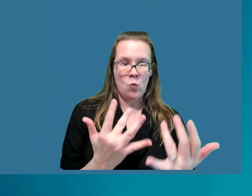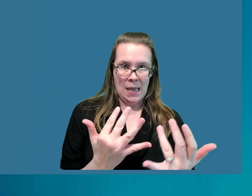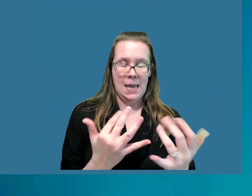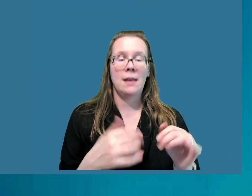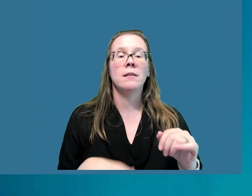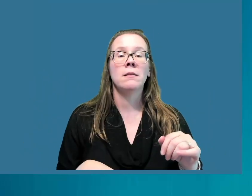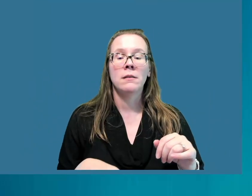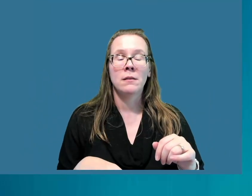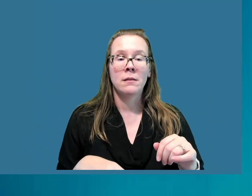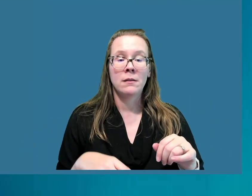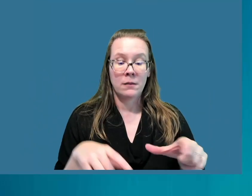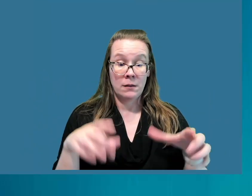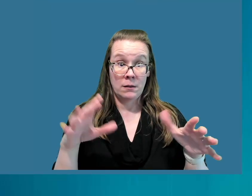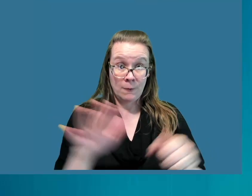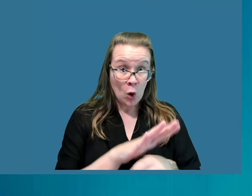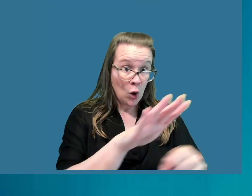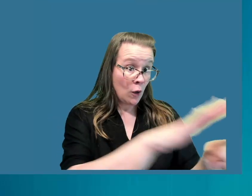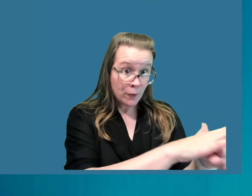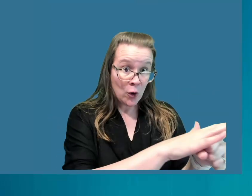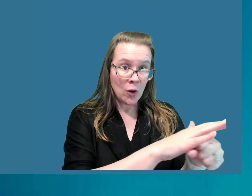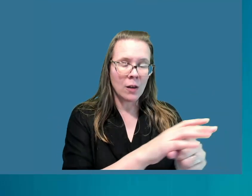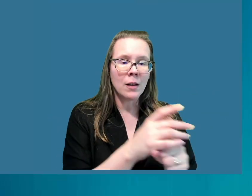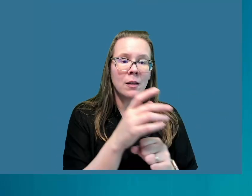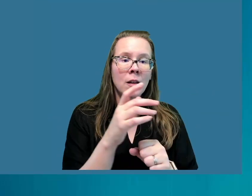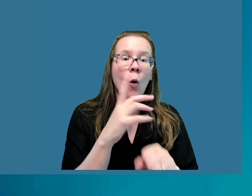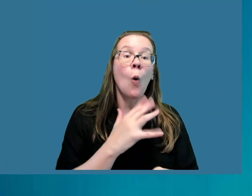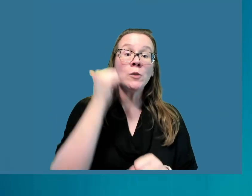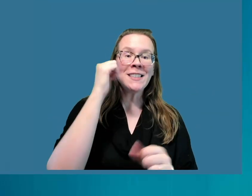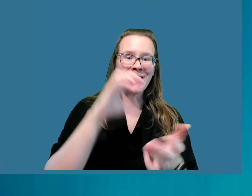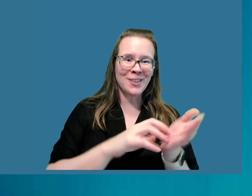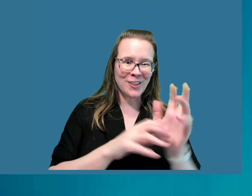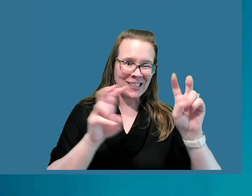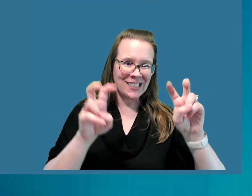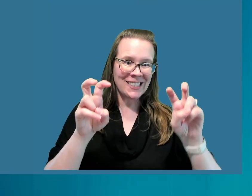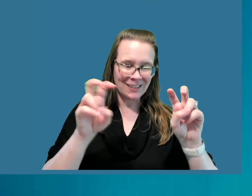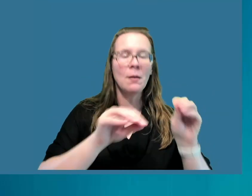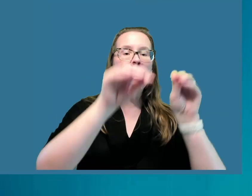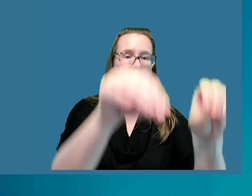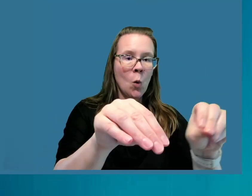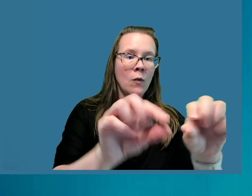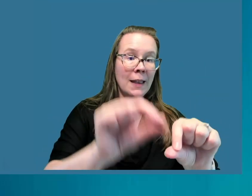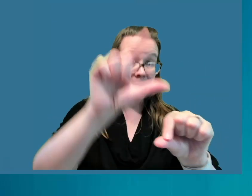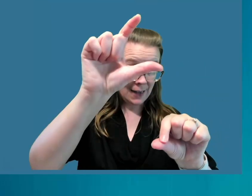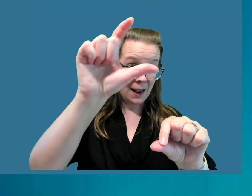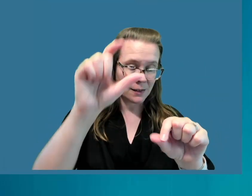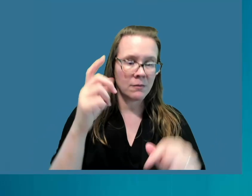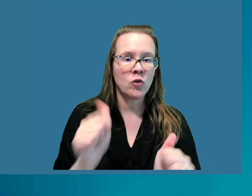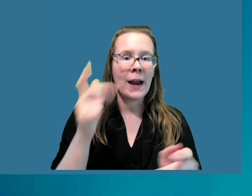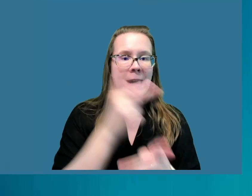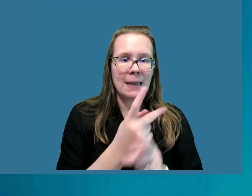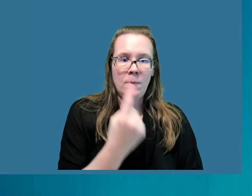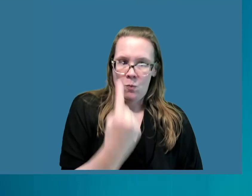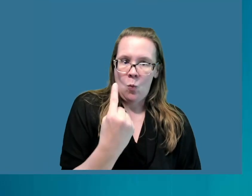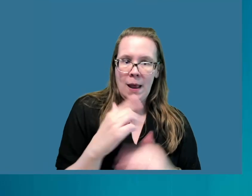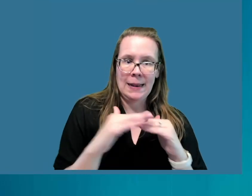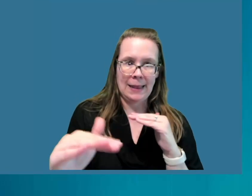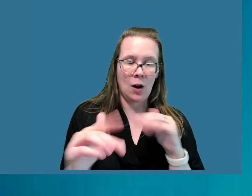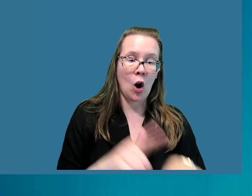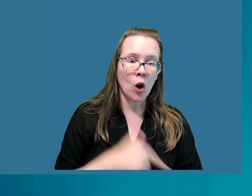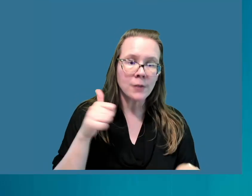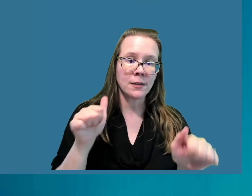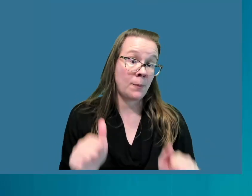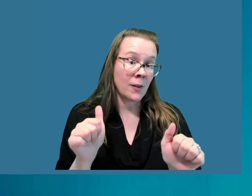bakes, or around like 20 to 30 minutes, to completely cool before I try stacking them.